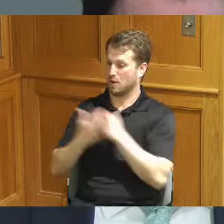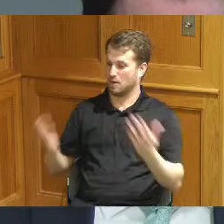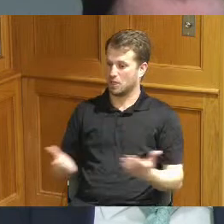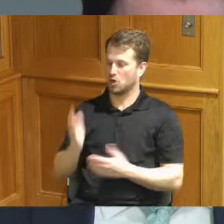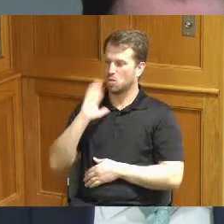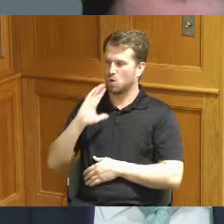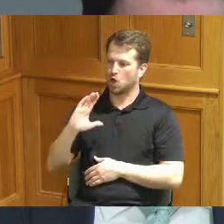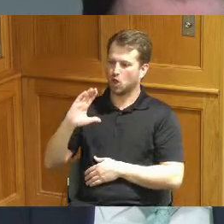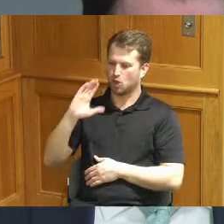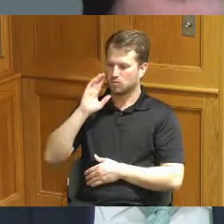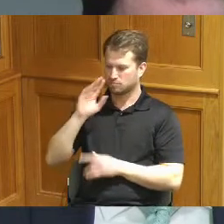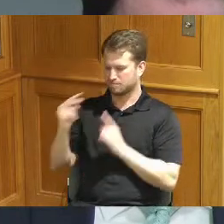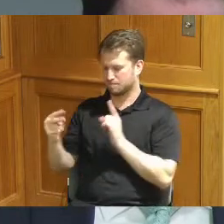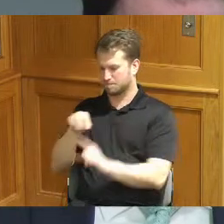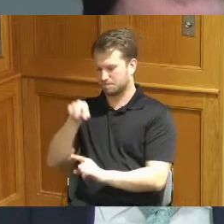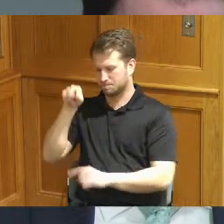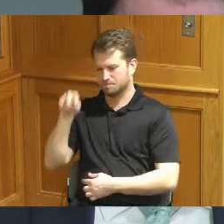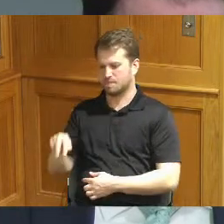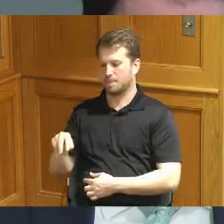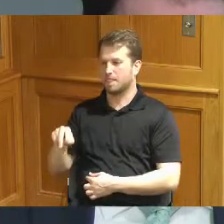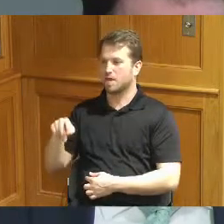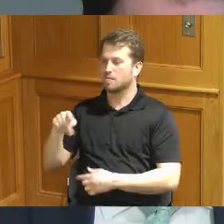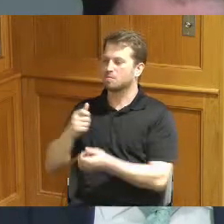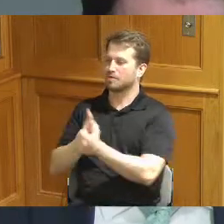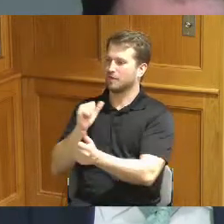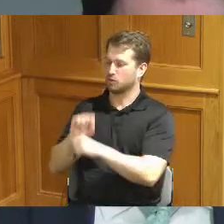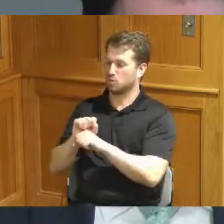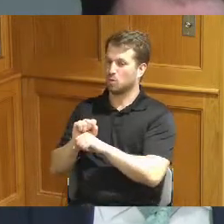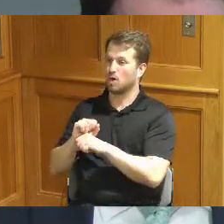at prevention work and this was highlighted in our budget this year that the Board passed